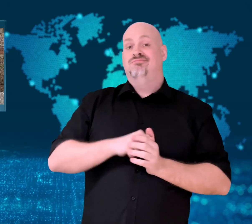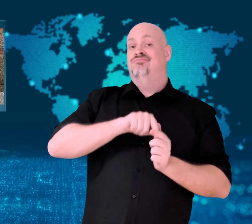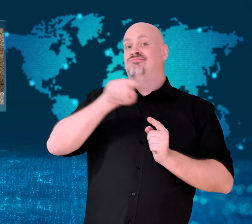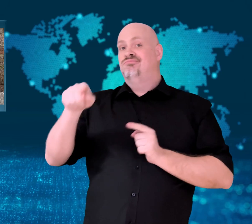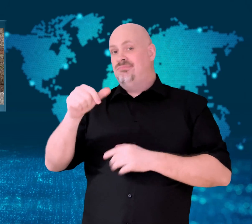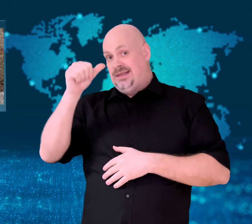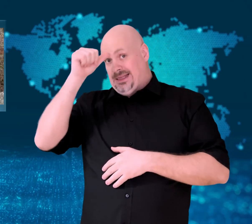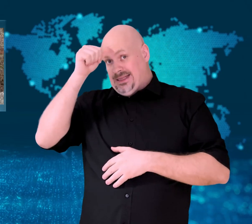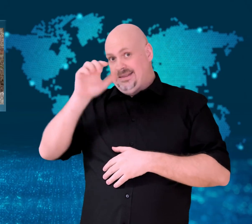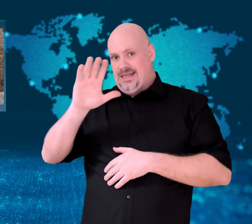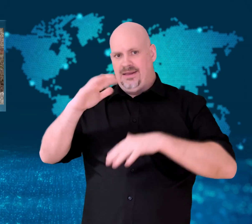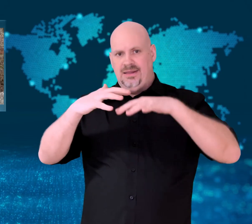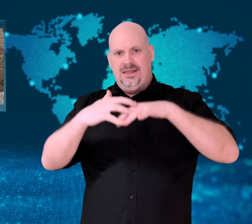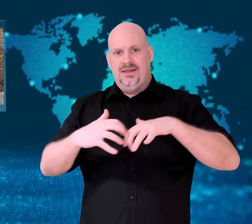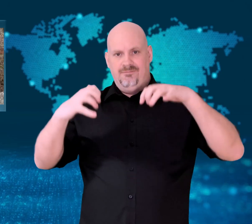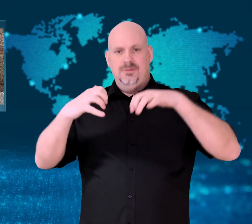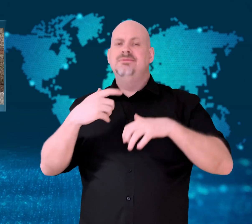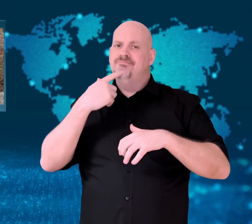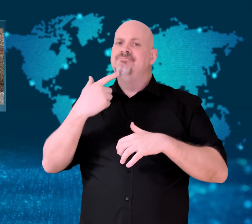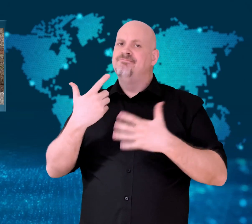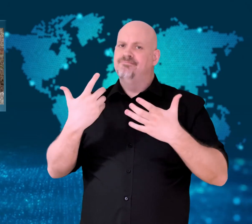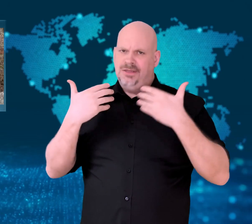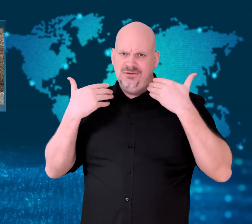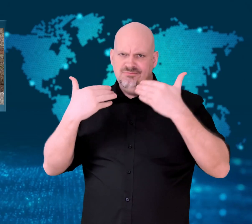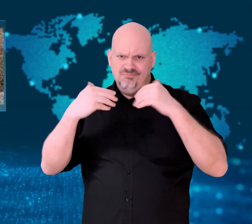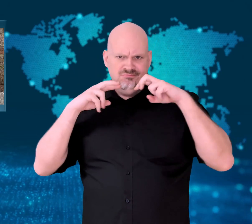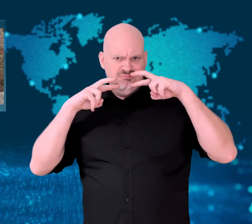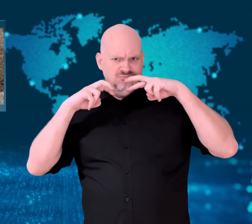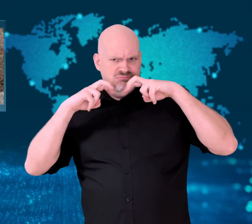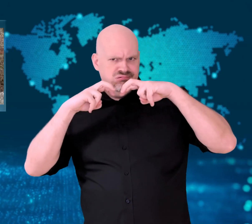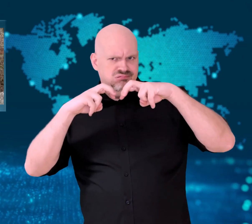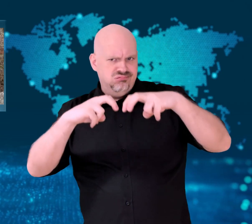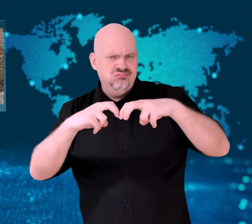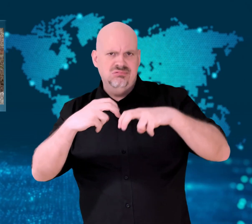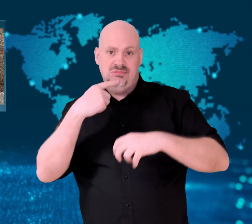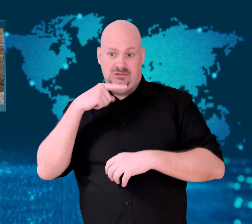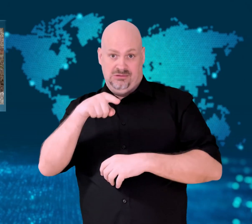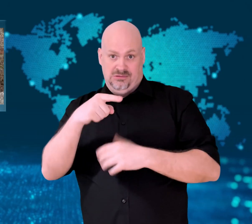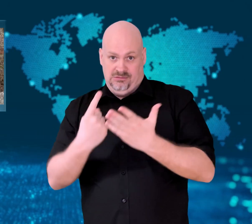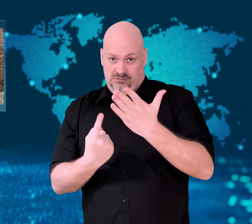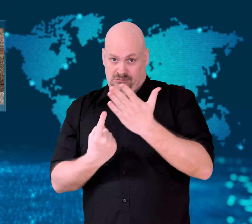India’s government has ordered an inquiry into the accident.